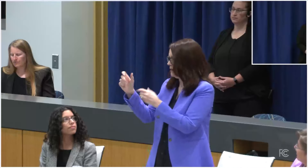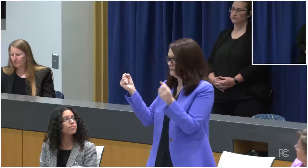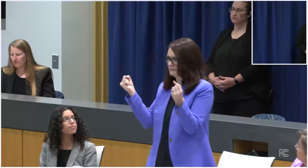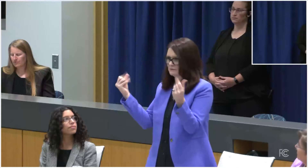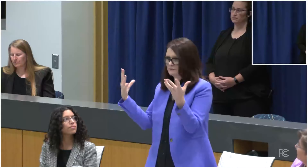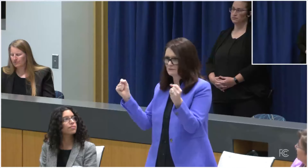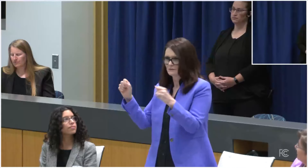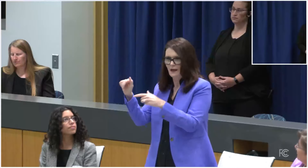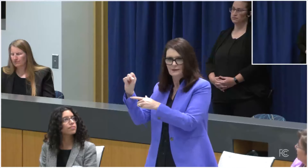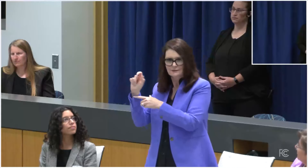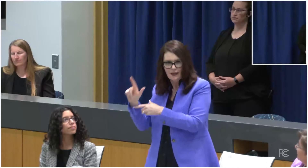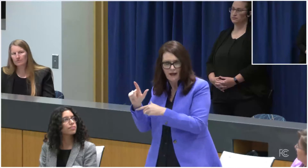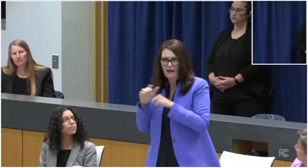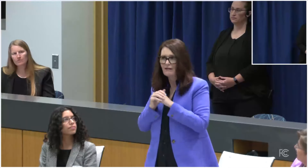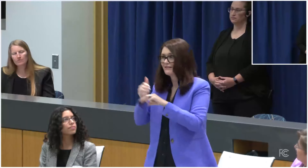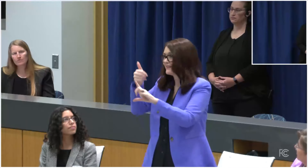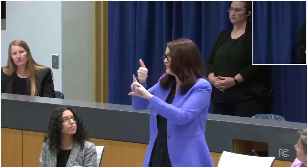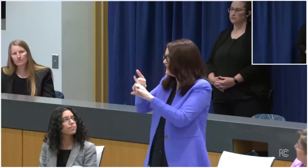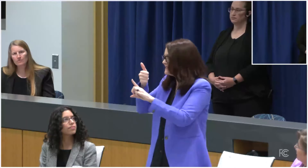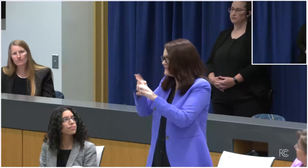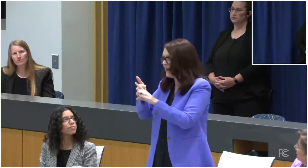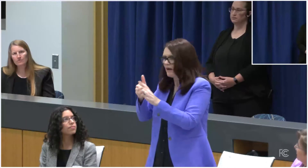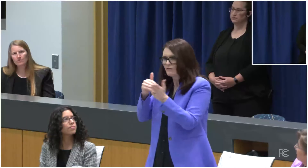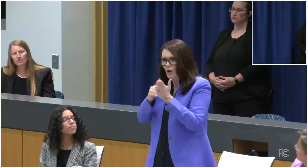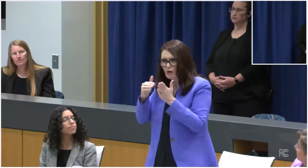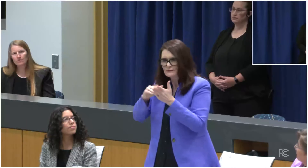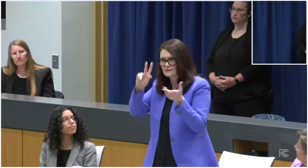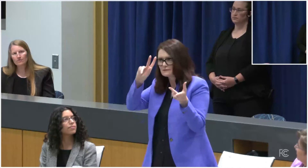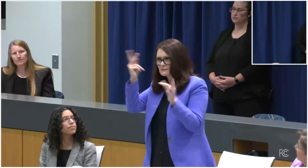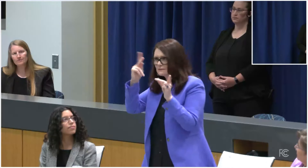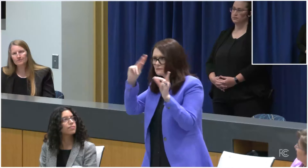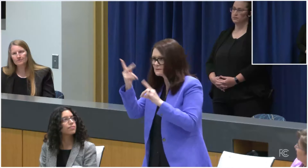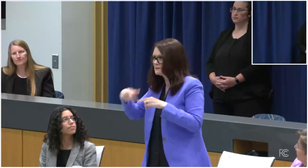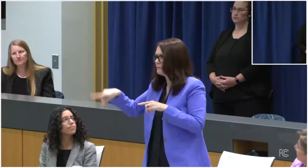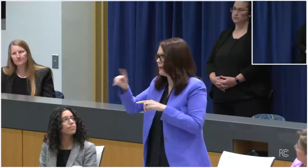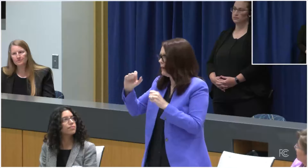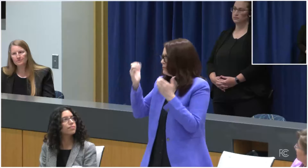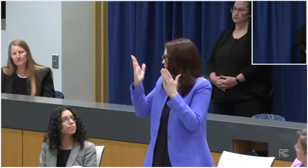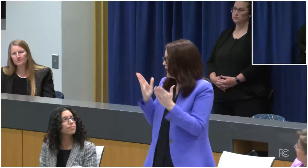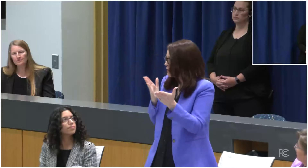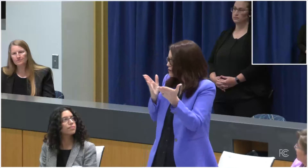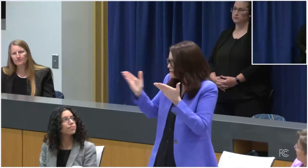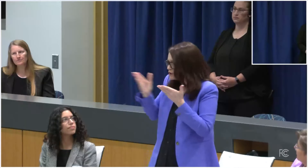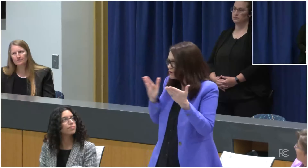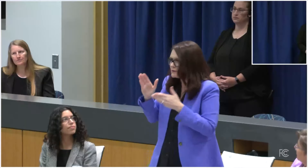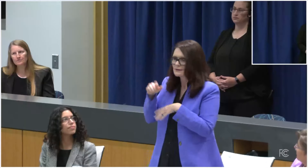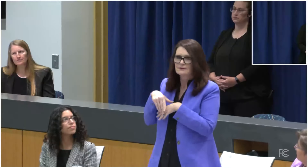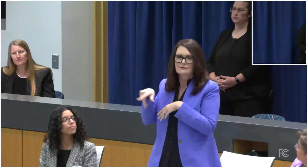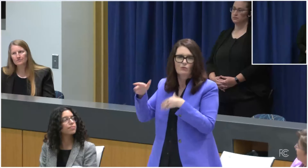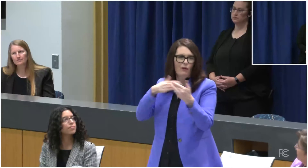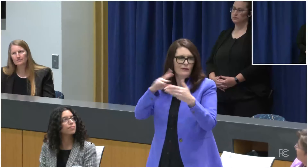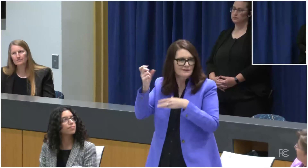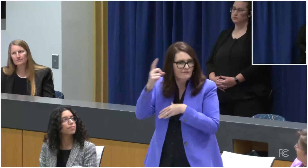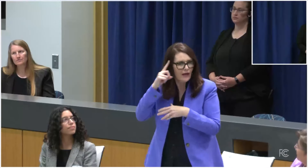SCENE AND VRS IS QUITE IMPORTANT AND IT IS AN AVAILABLE RESOURCE THAT'S IMPORTANT TO THE COMMUNITY AND WE HAVE RECEIVED FEEDBACK FROM THE COMMUNITY